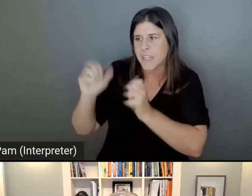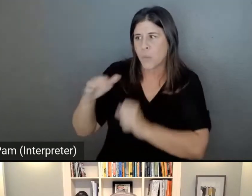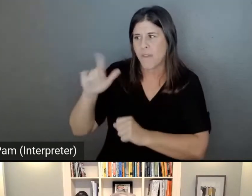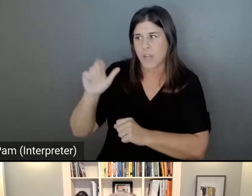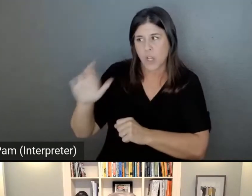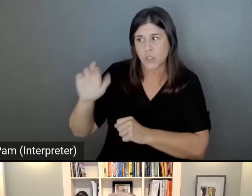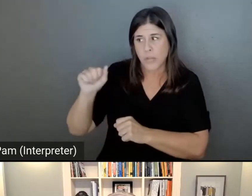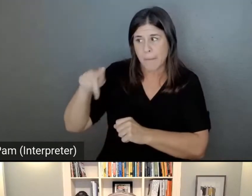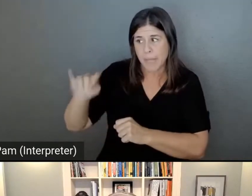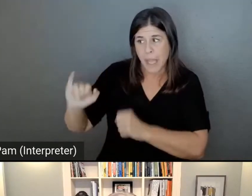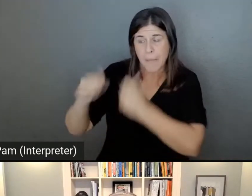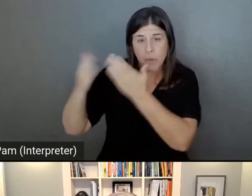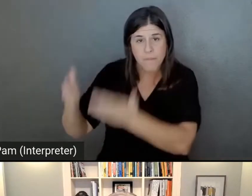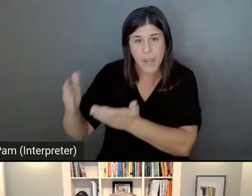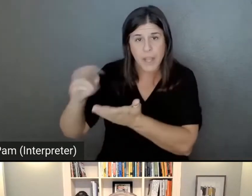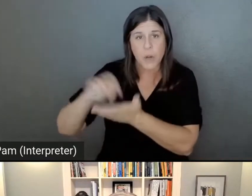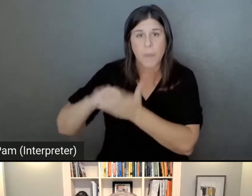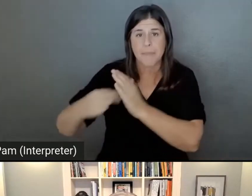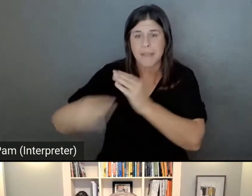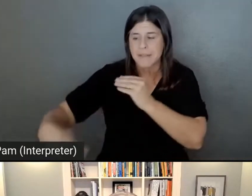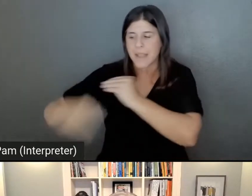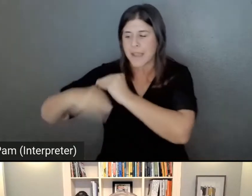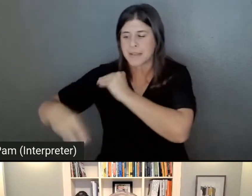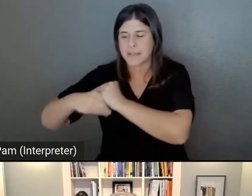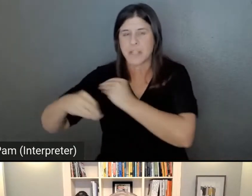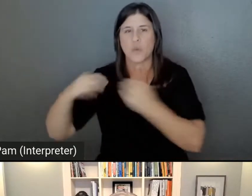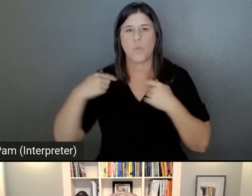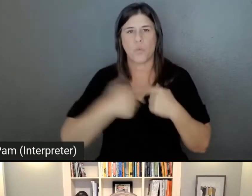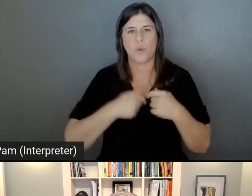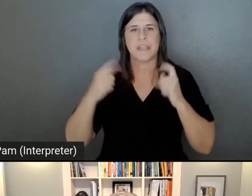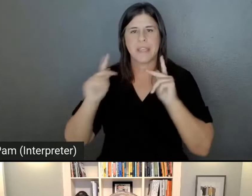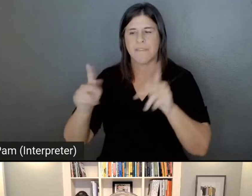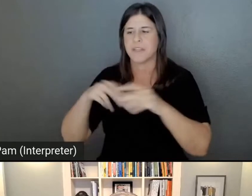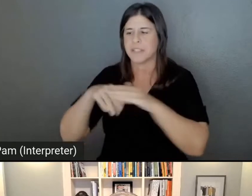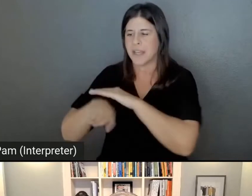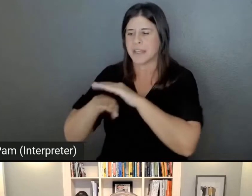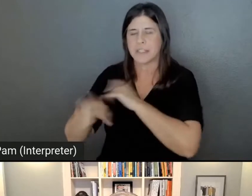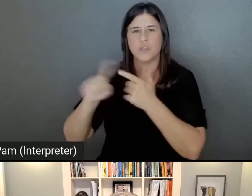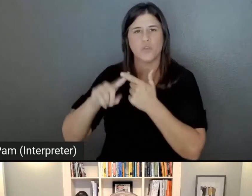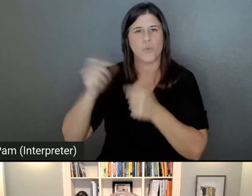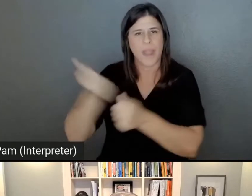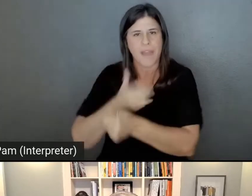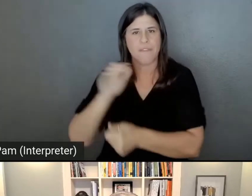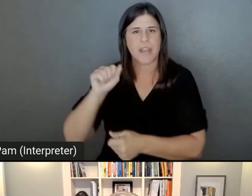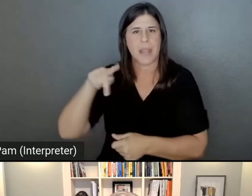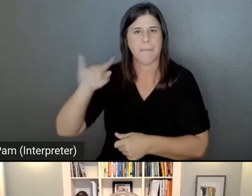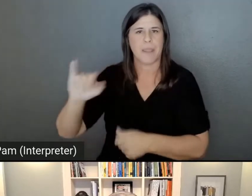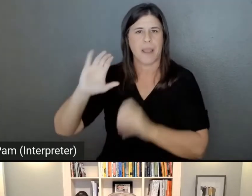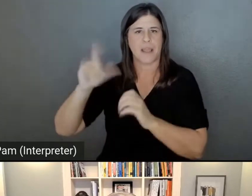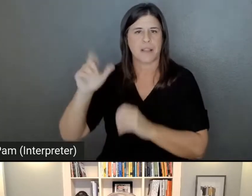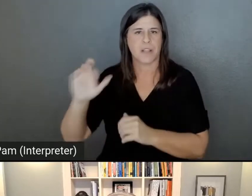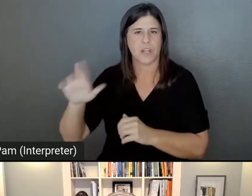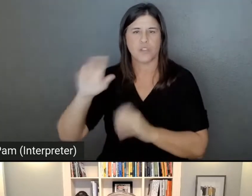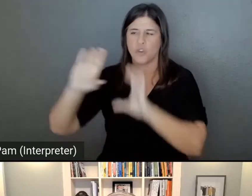which would, by extension, then give us access to every cluster API cloud, which is a pretty large number at this point.